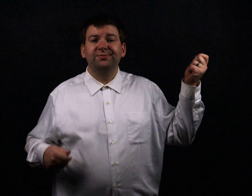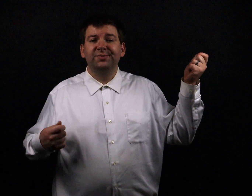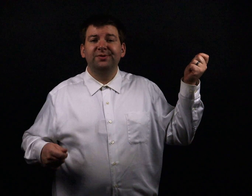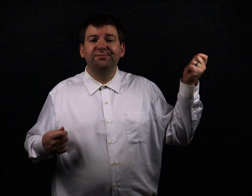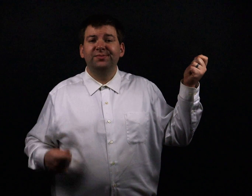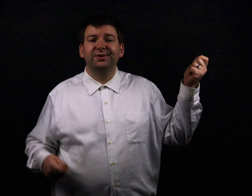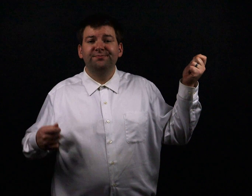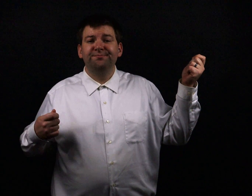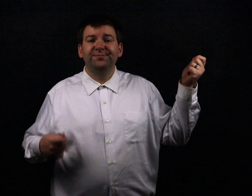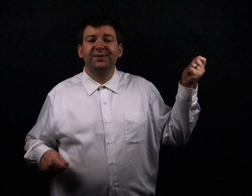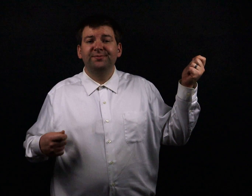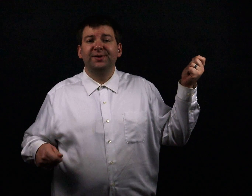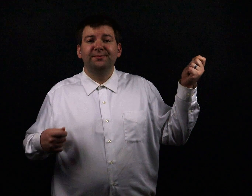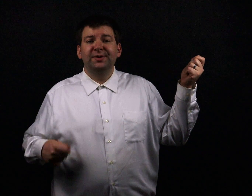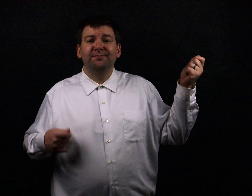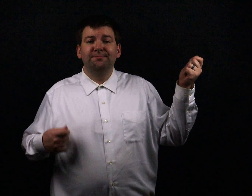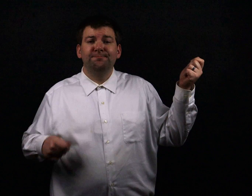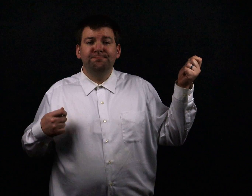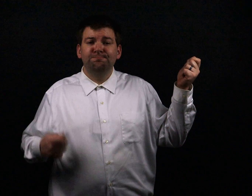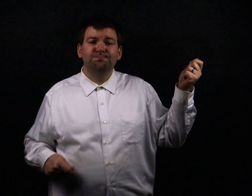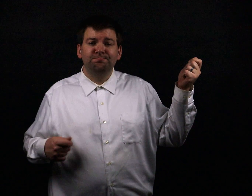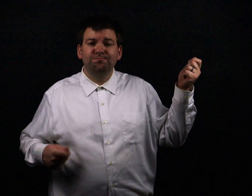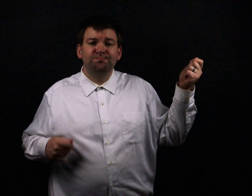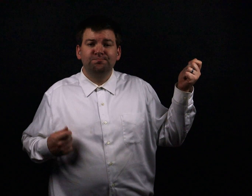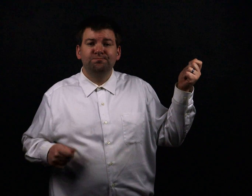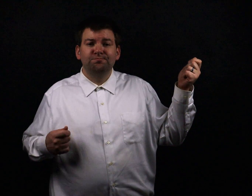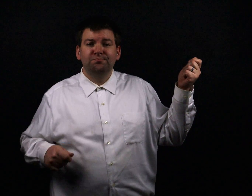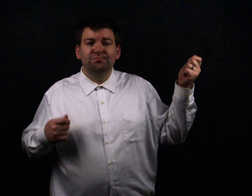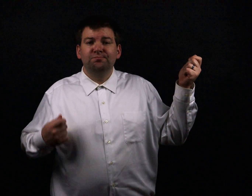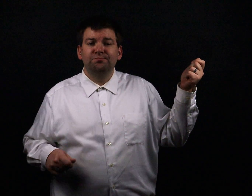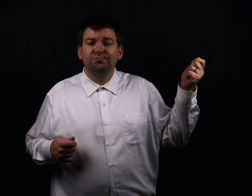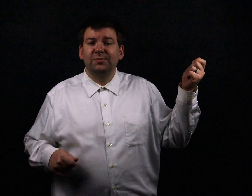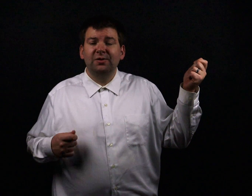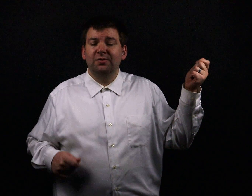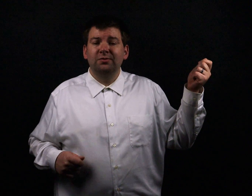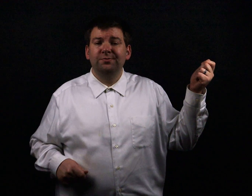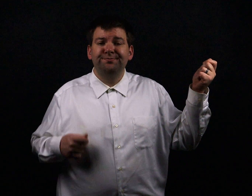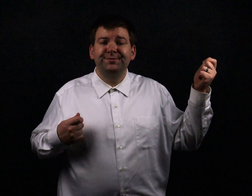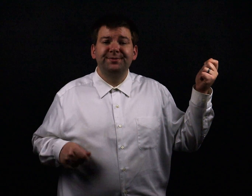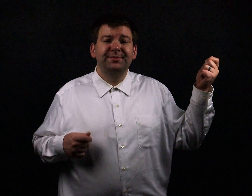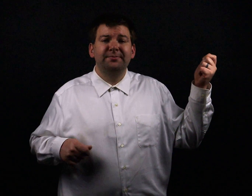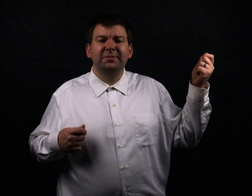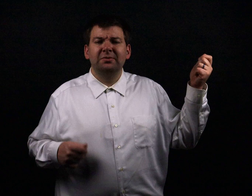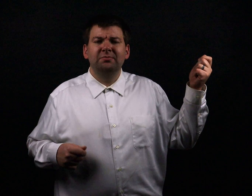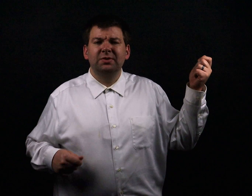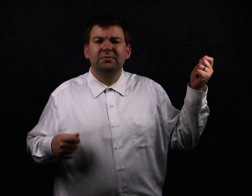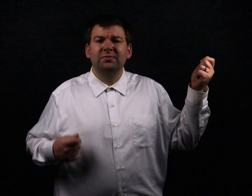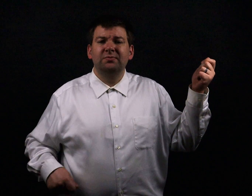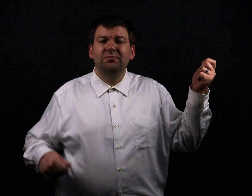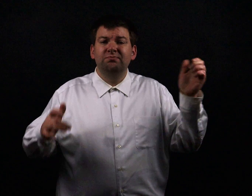Guitar Playing Softly